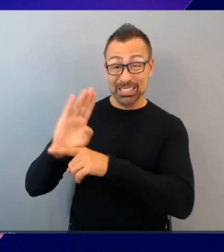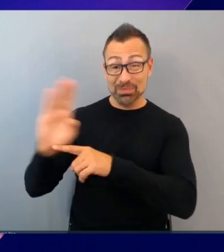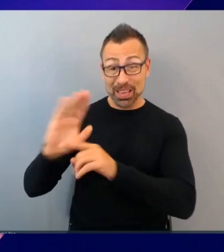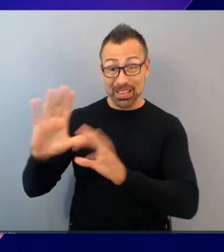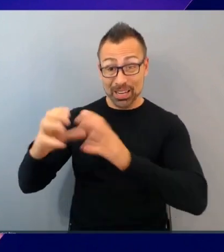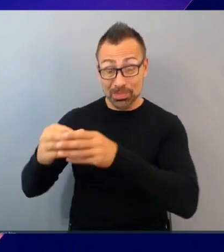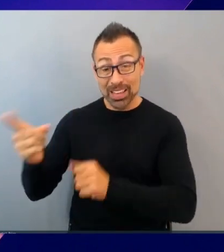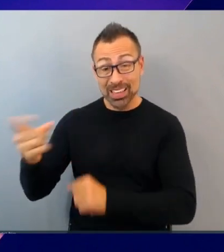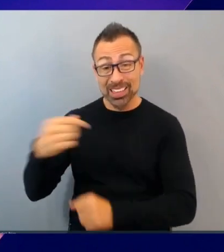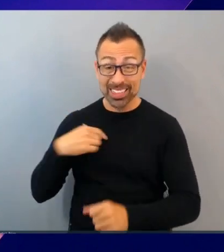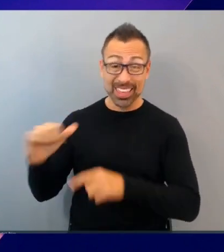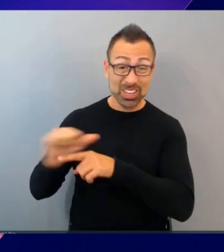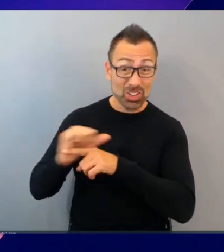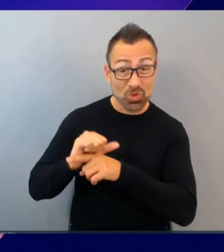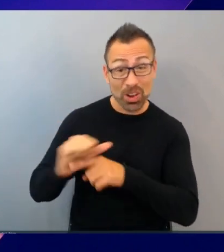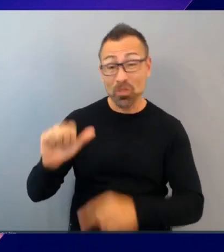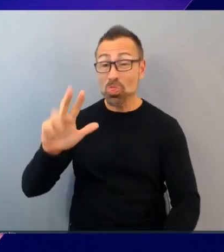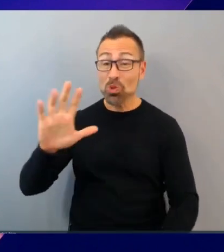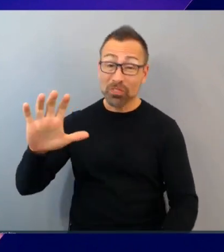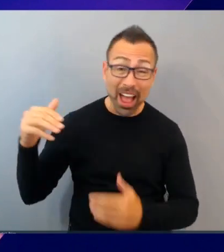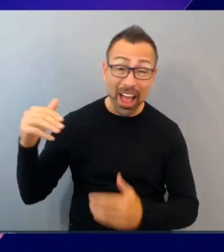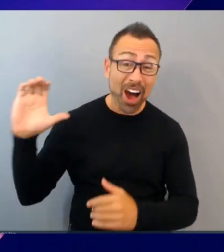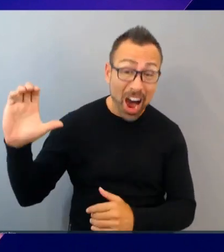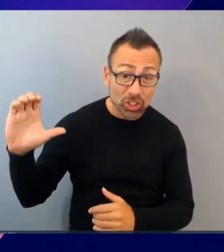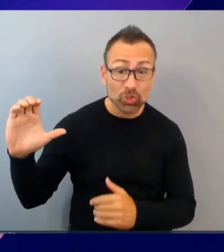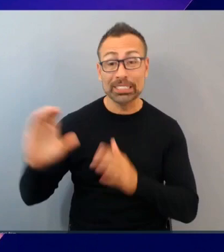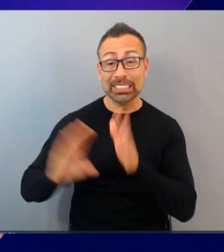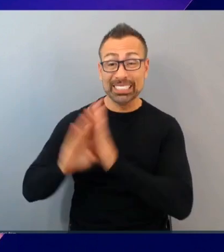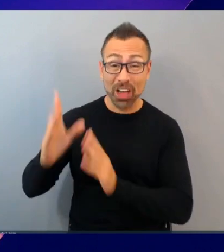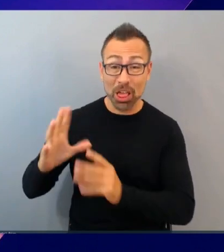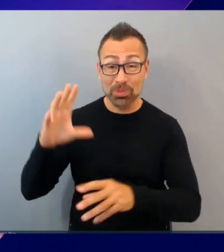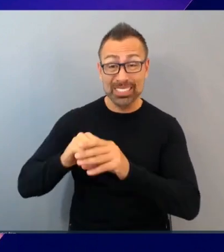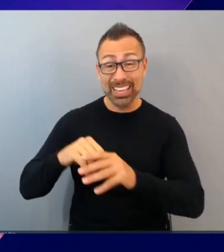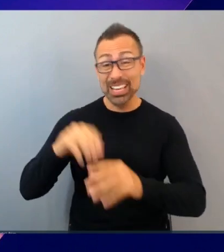in 20 different cities around the world, it becomes a real challenge to build those up,